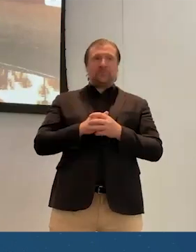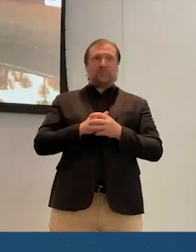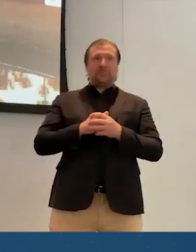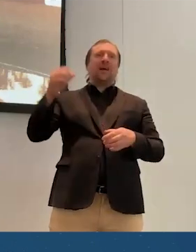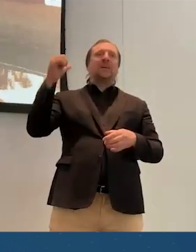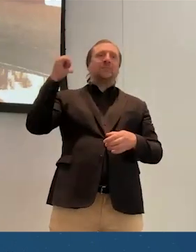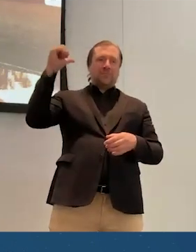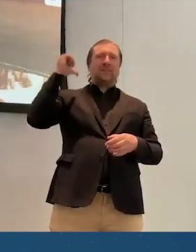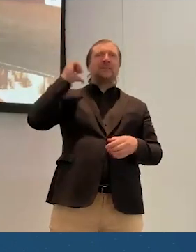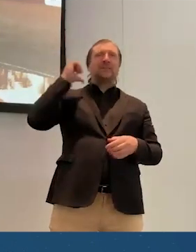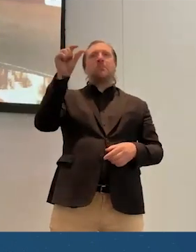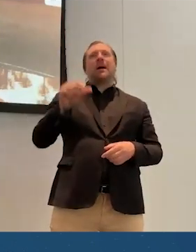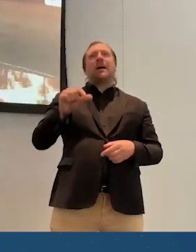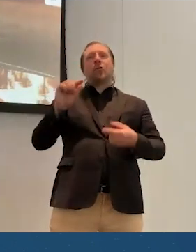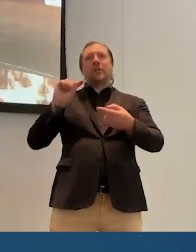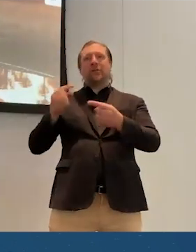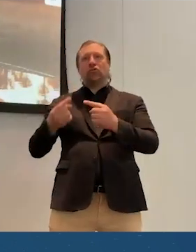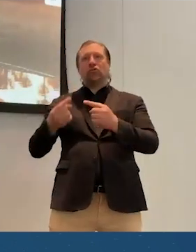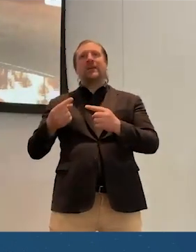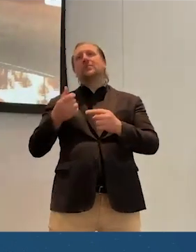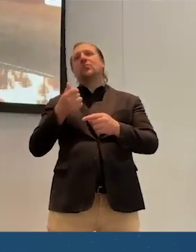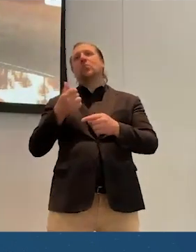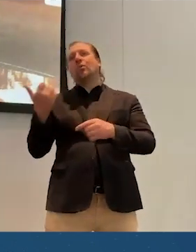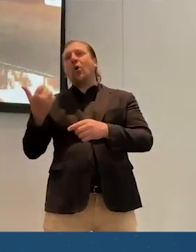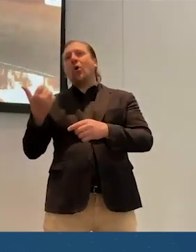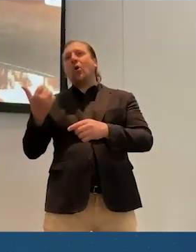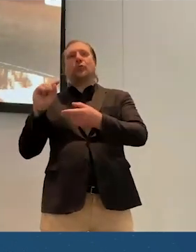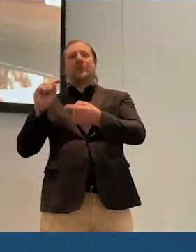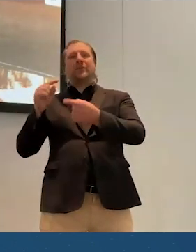So they can use VR to practice walking again